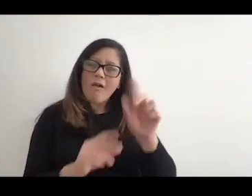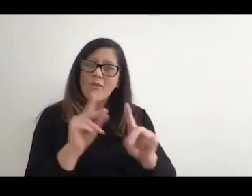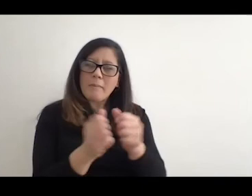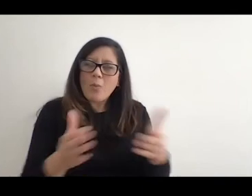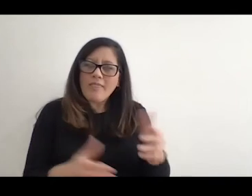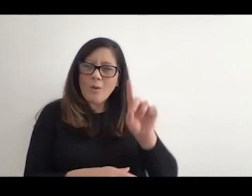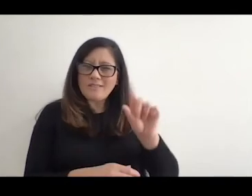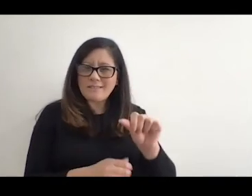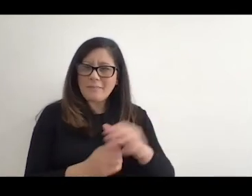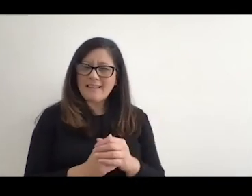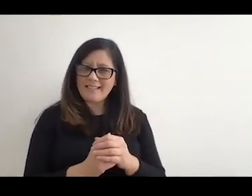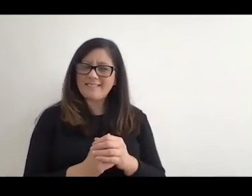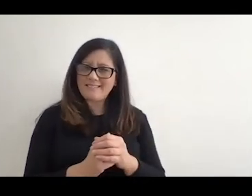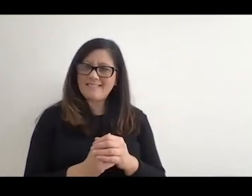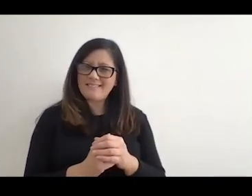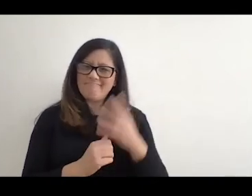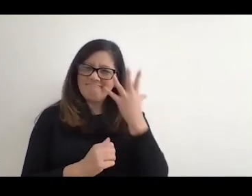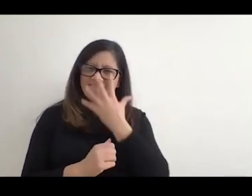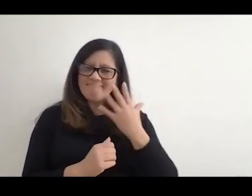opposed to an actual fashion piece.